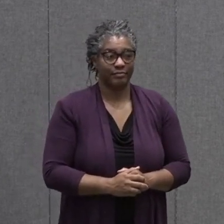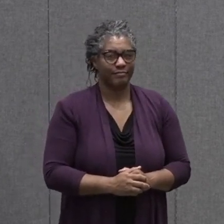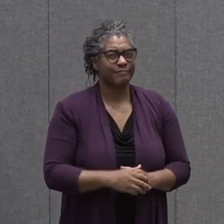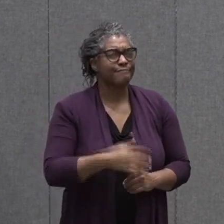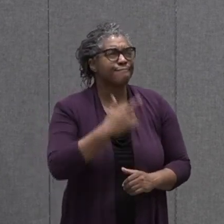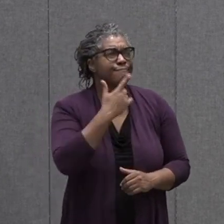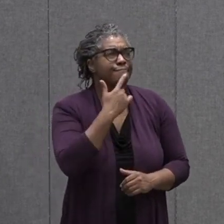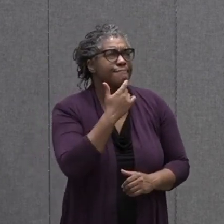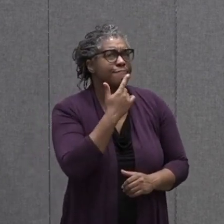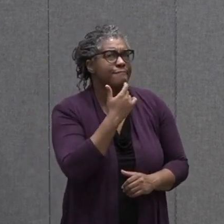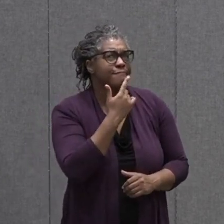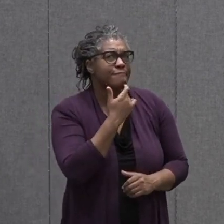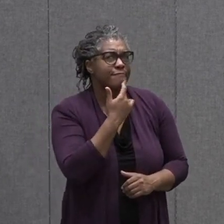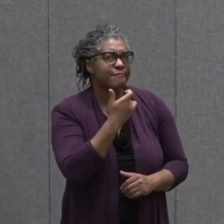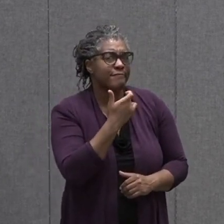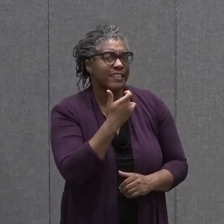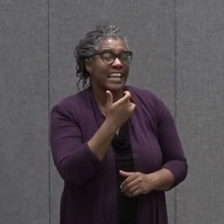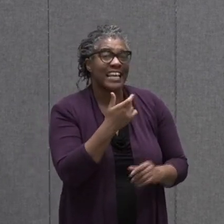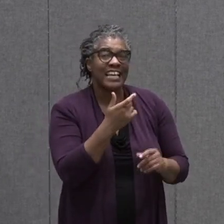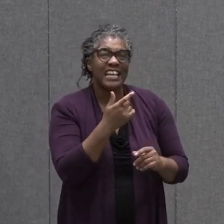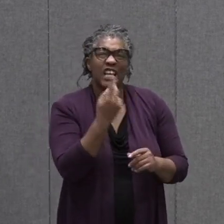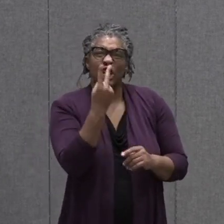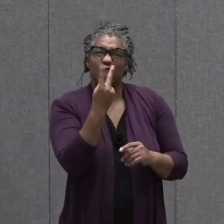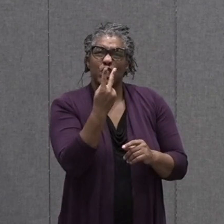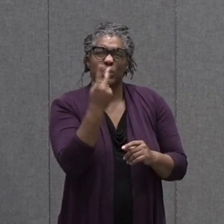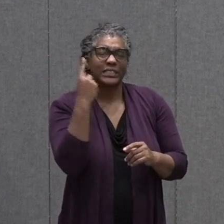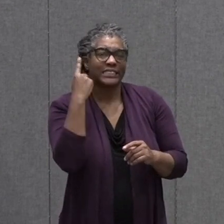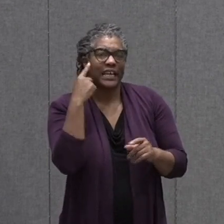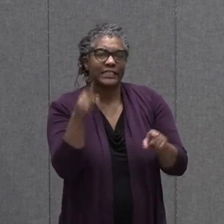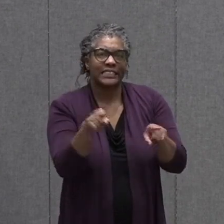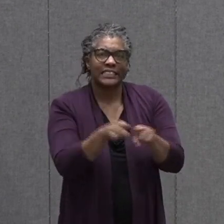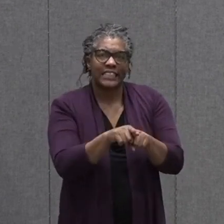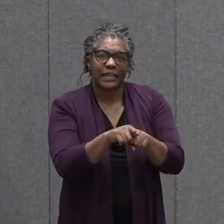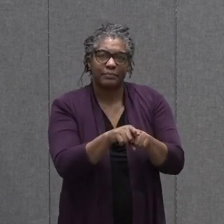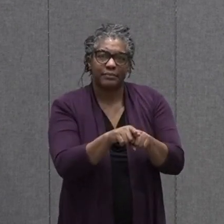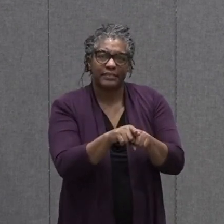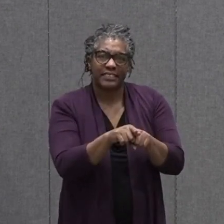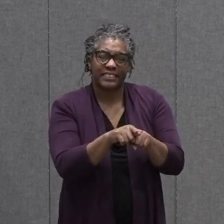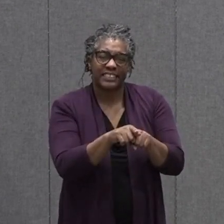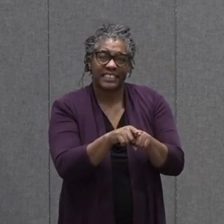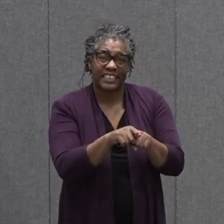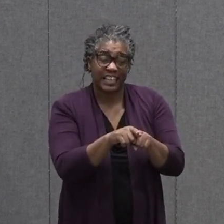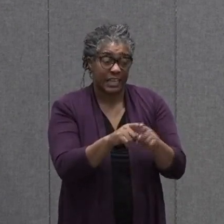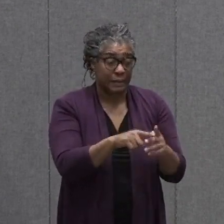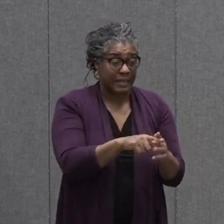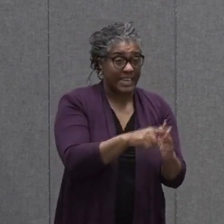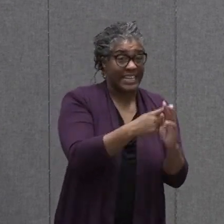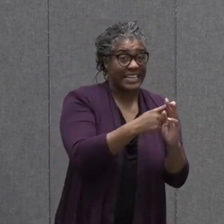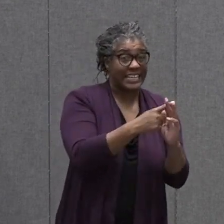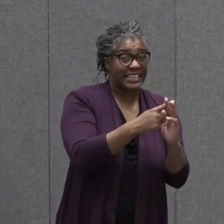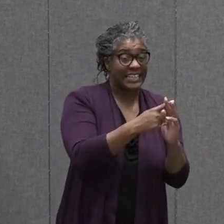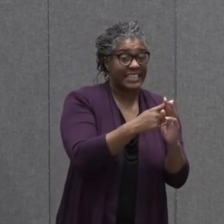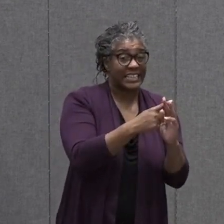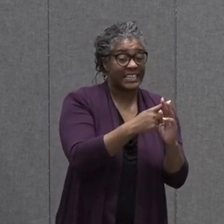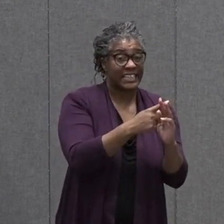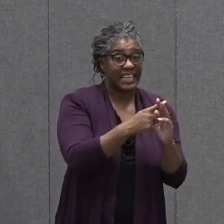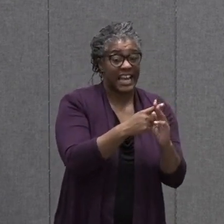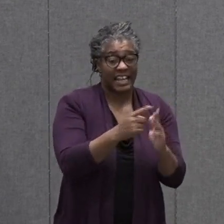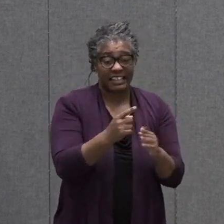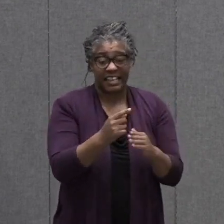because it has to have the same sounds. Can you remember from earlier, which consonants have the same sounds?